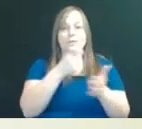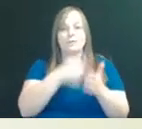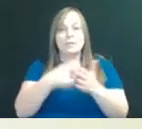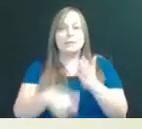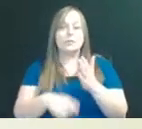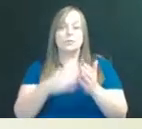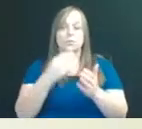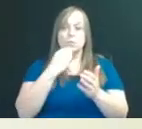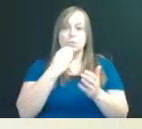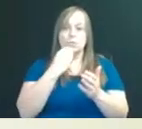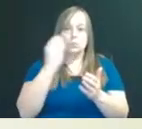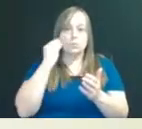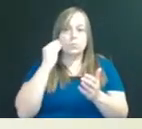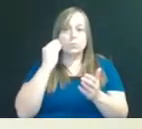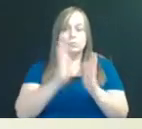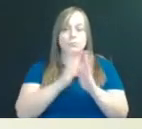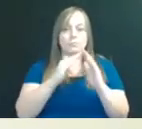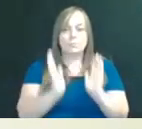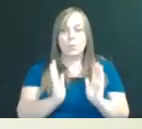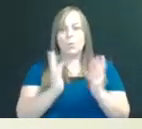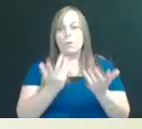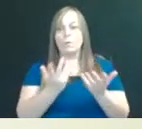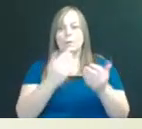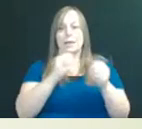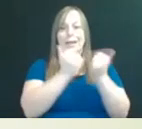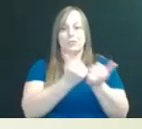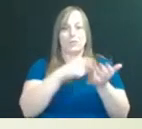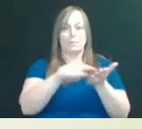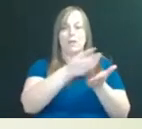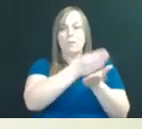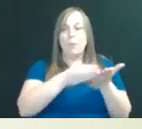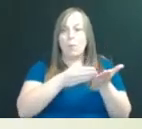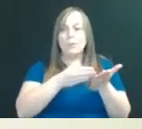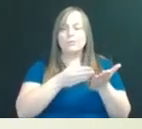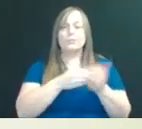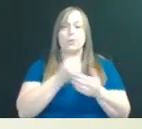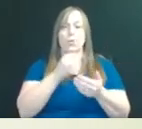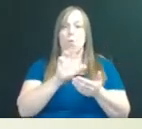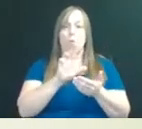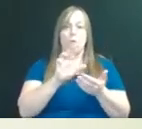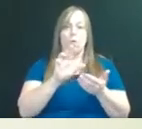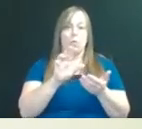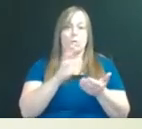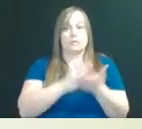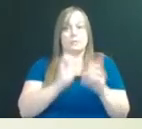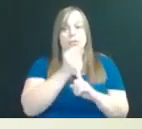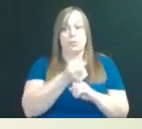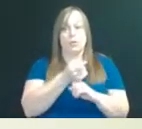room and board. These agencies can pay for a portion or in some cases with college tuition,